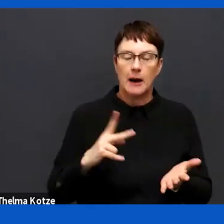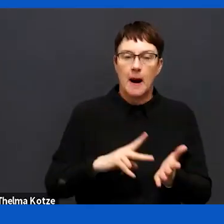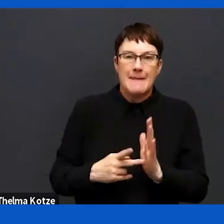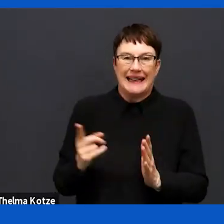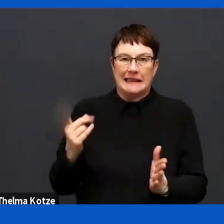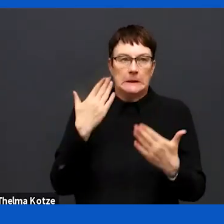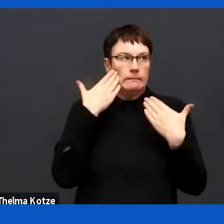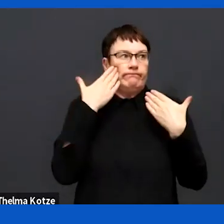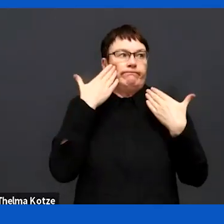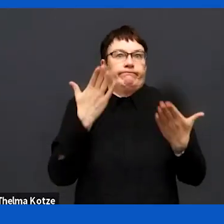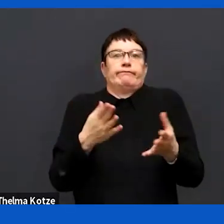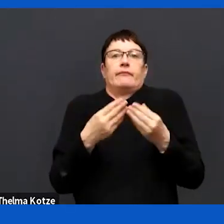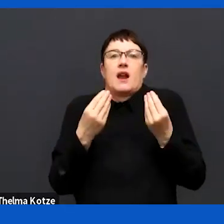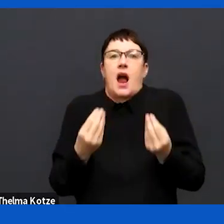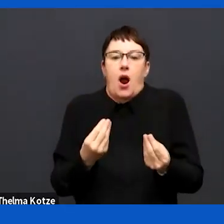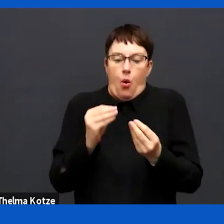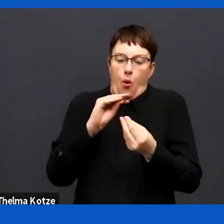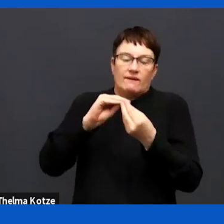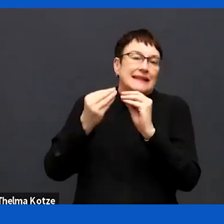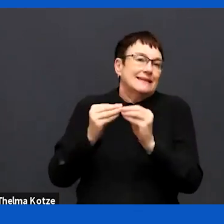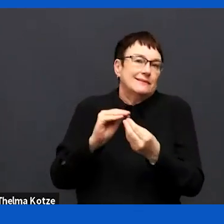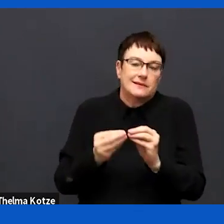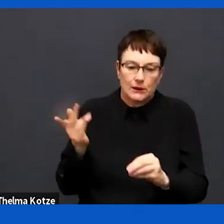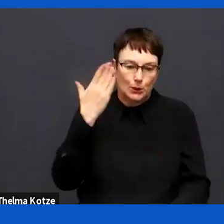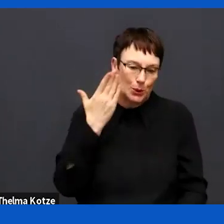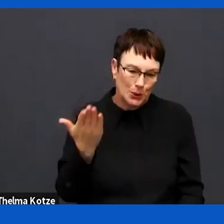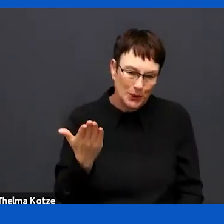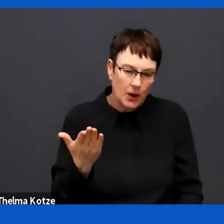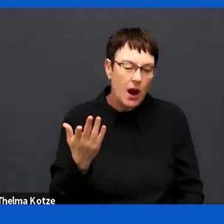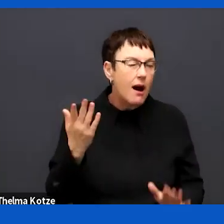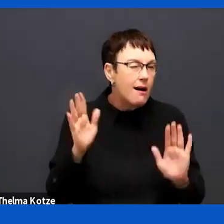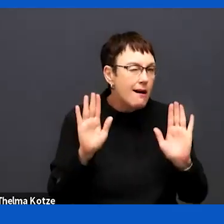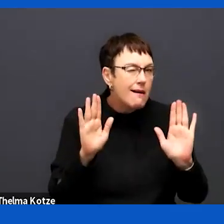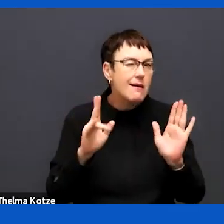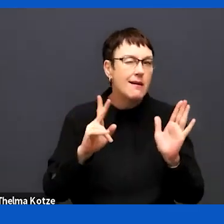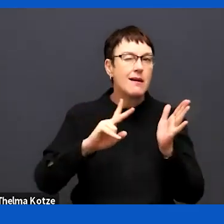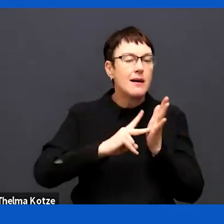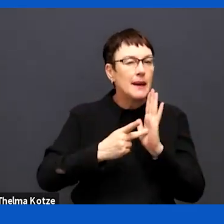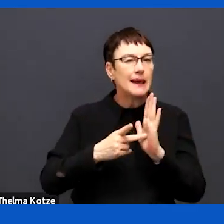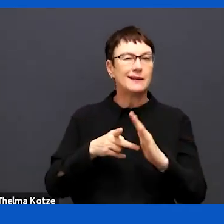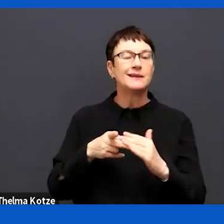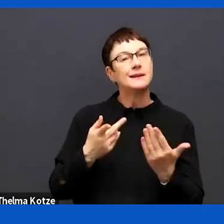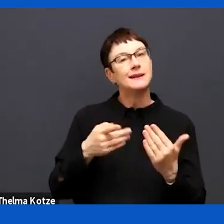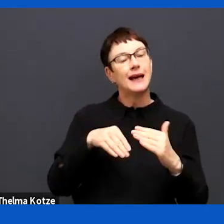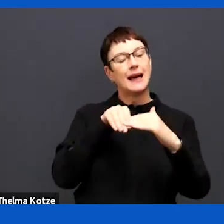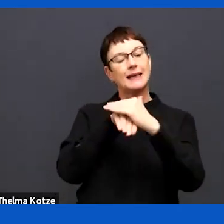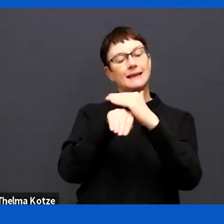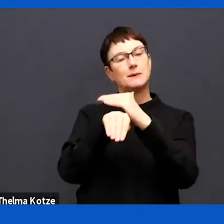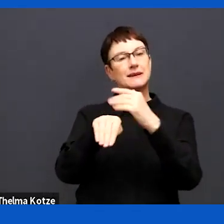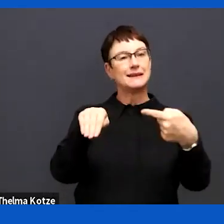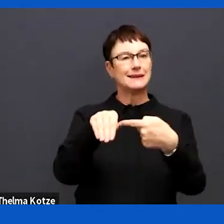to fix accessibility. So accessibility just kind of like contracts down and never goes forward.